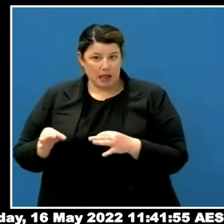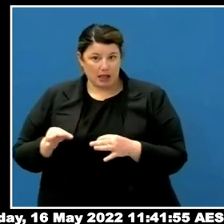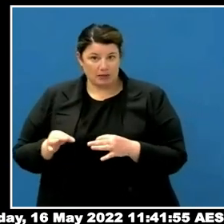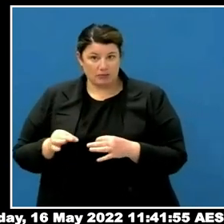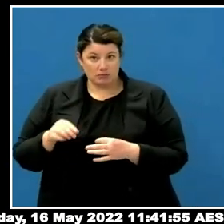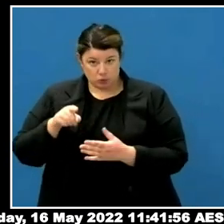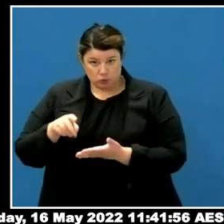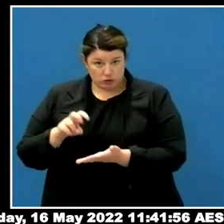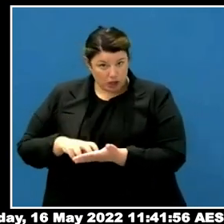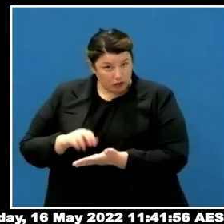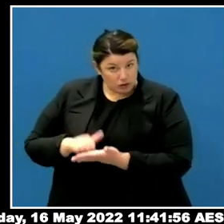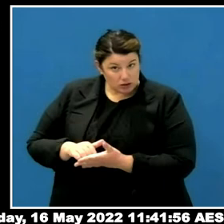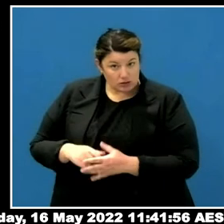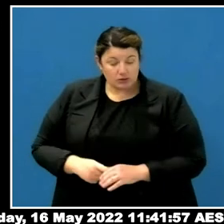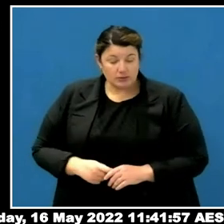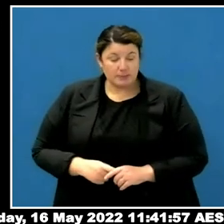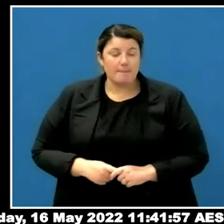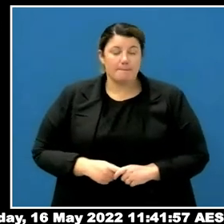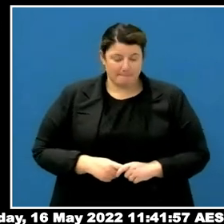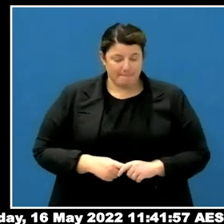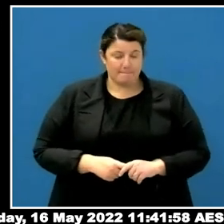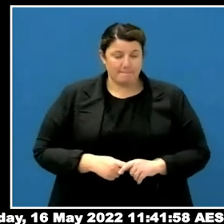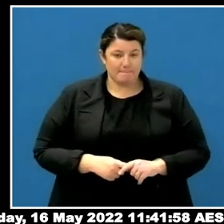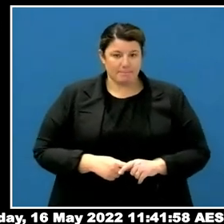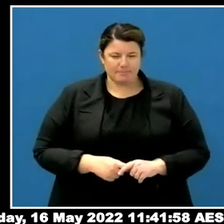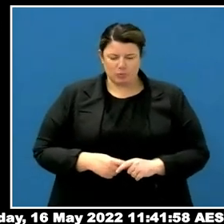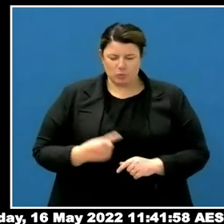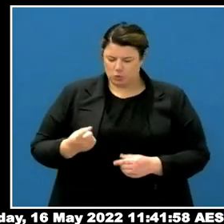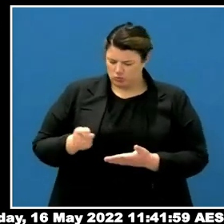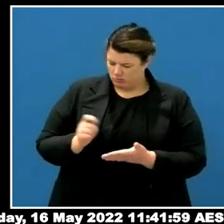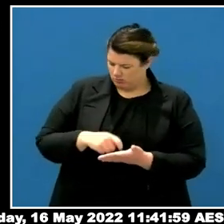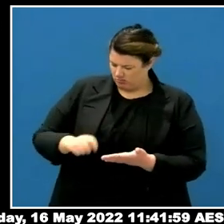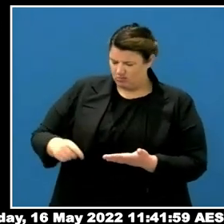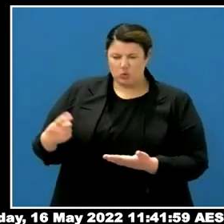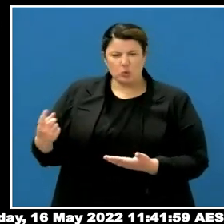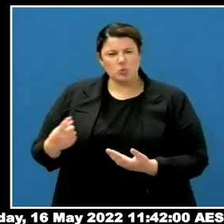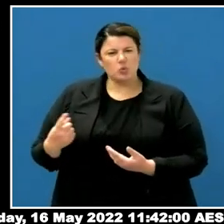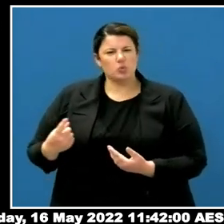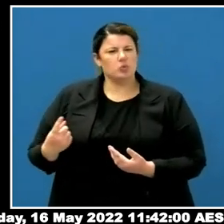Yes. MR FOGARTY: Do you know who wrote that handwriting at the bottom?